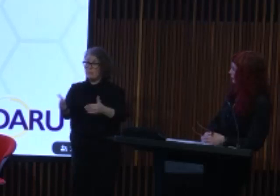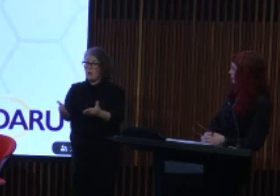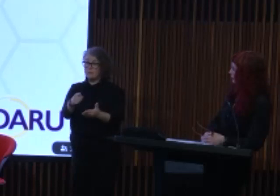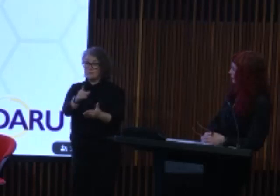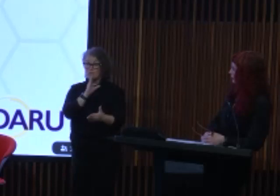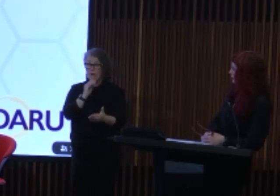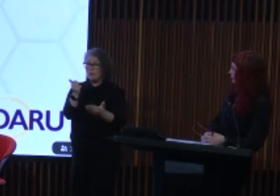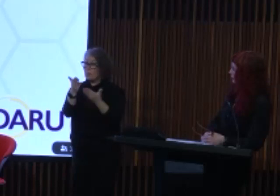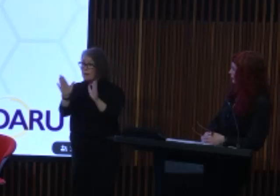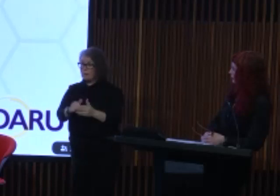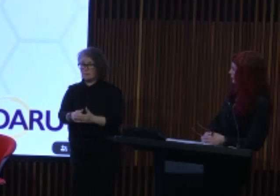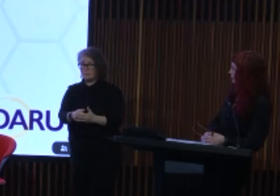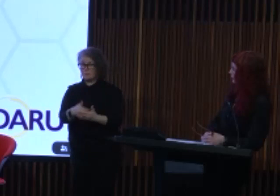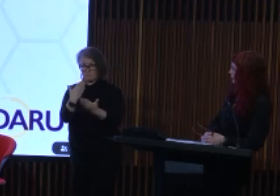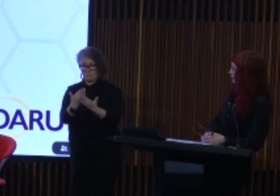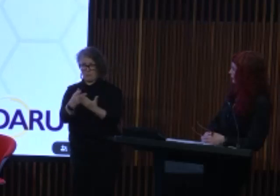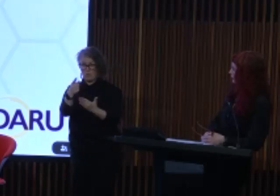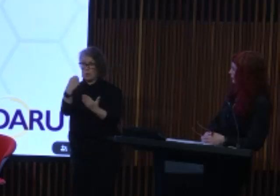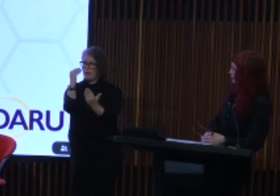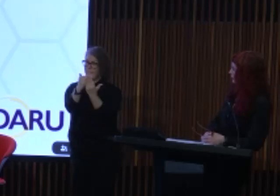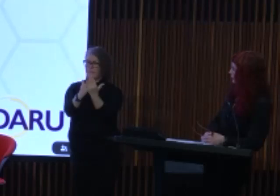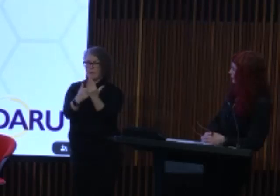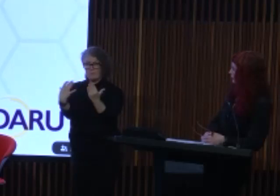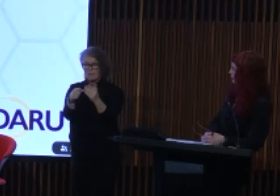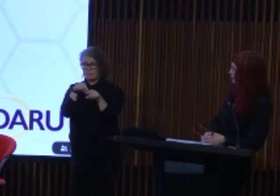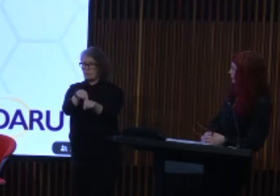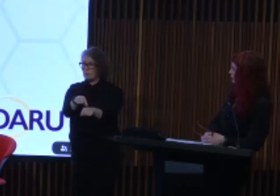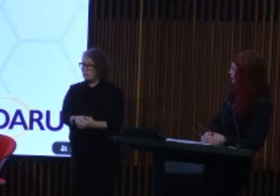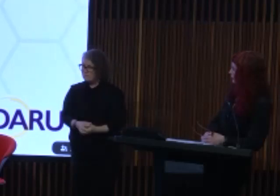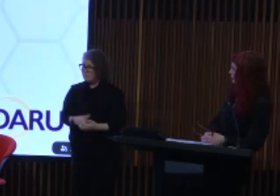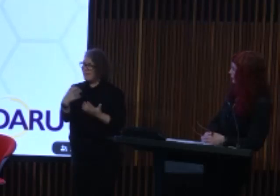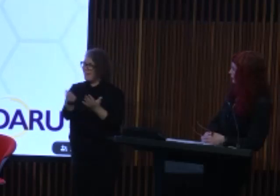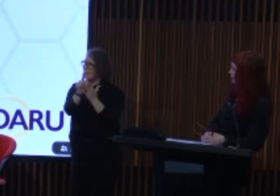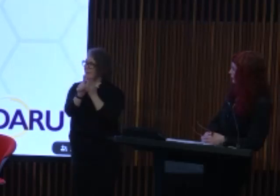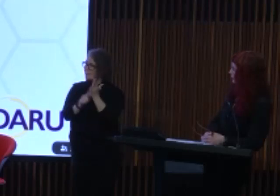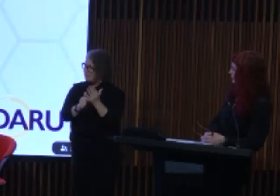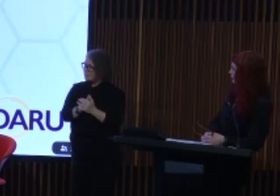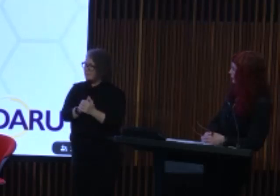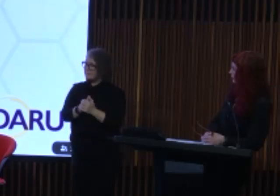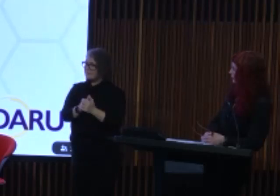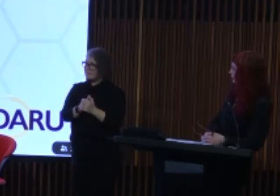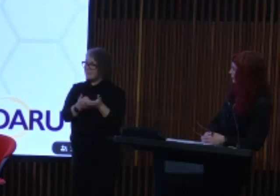or public holding them to accountability. Having some legislation, some course for enforcement